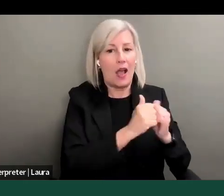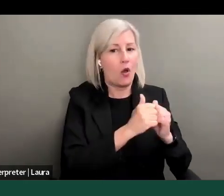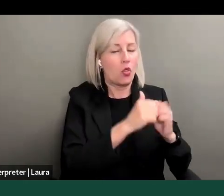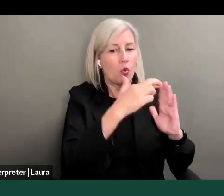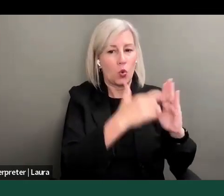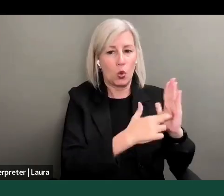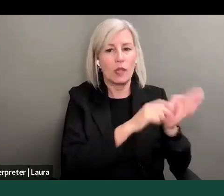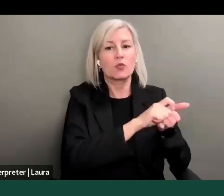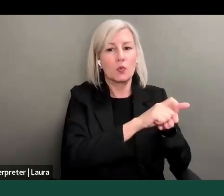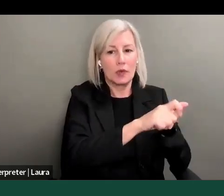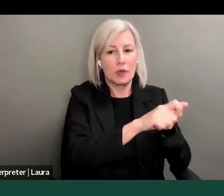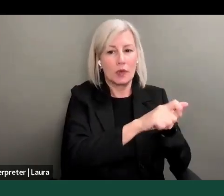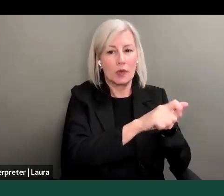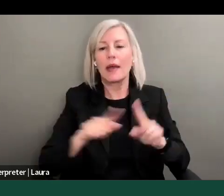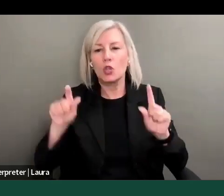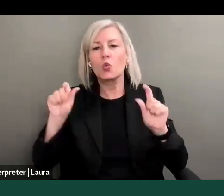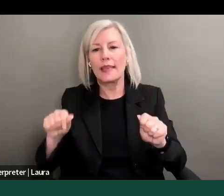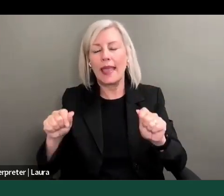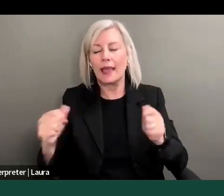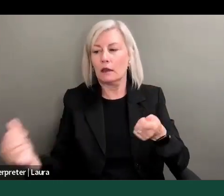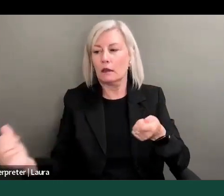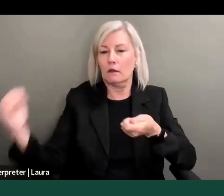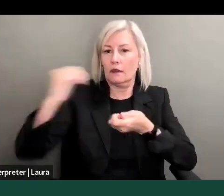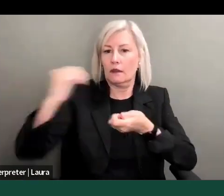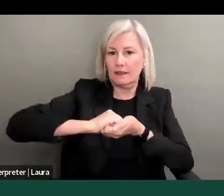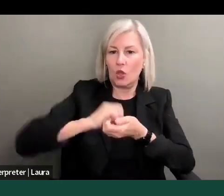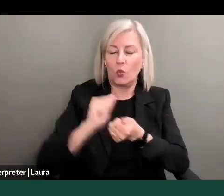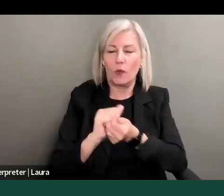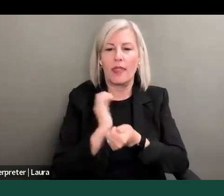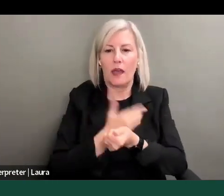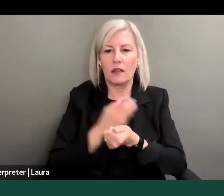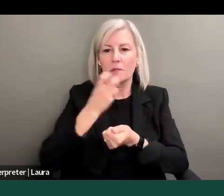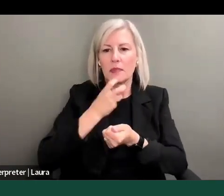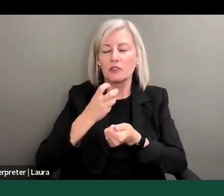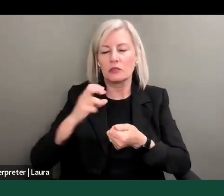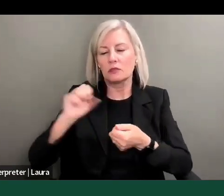But, we can do it in collaboration with our speech pathologist or teacher of the deaf.